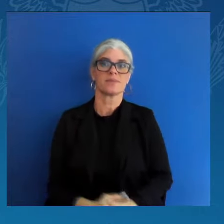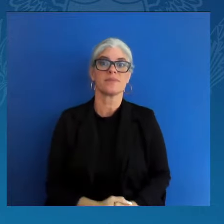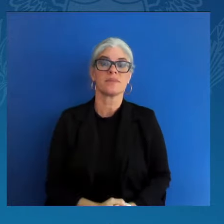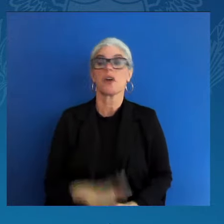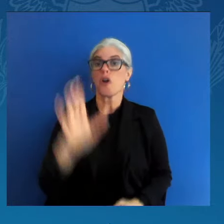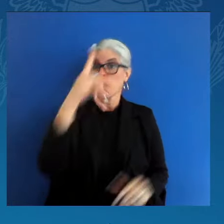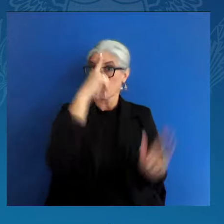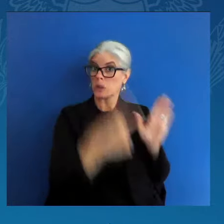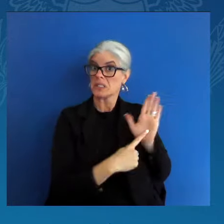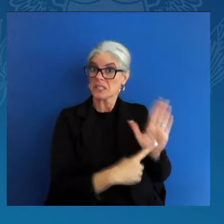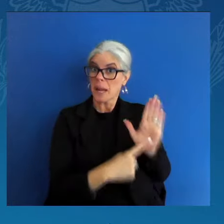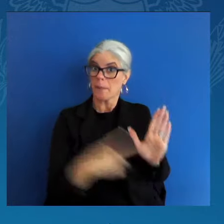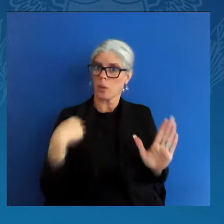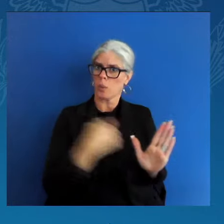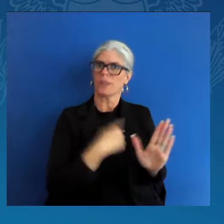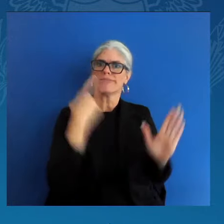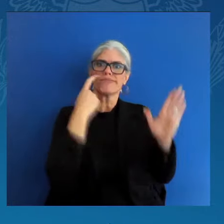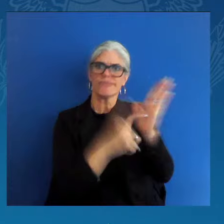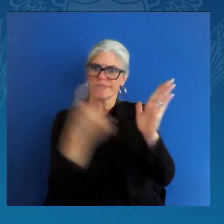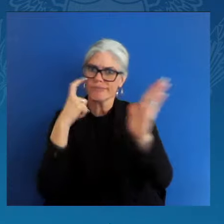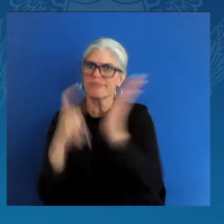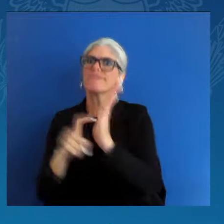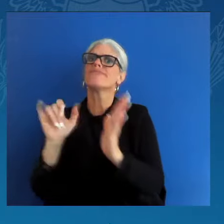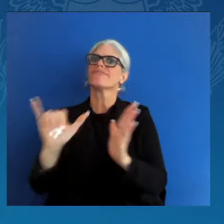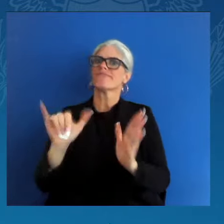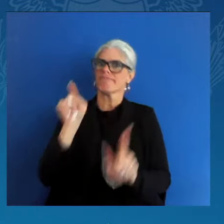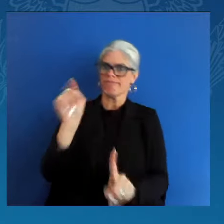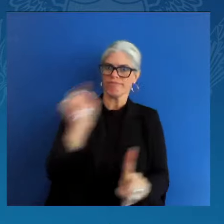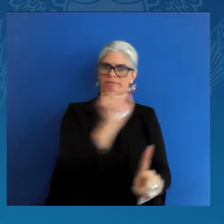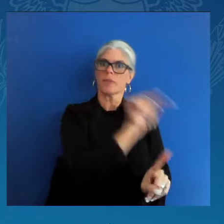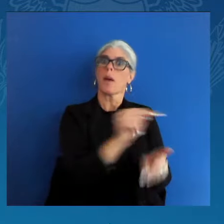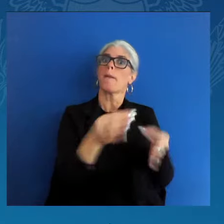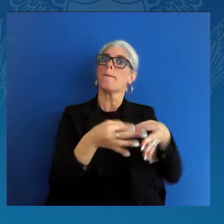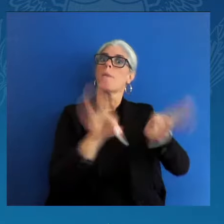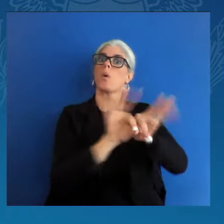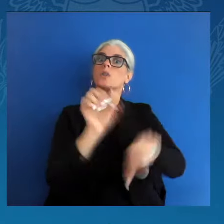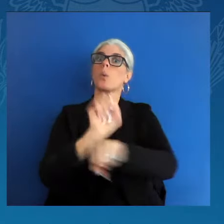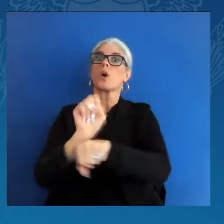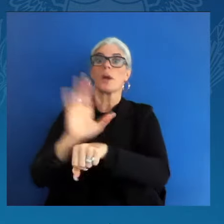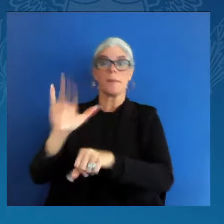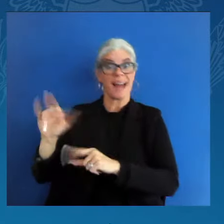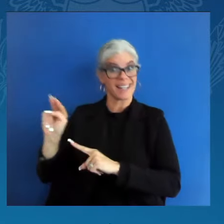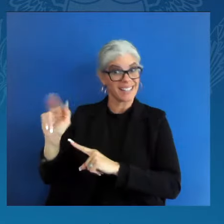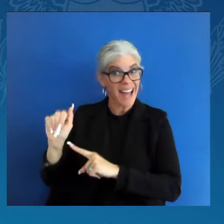and with our partners and allies to help explore new astronomical capabilities